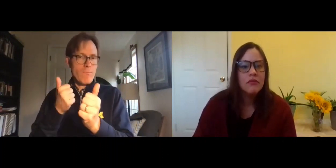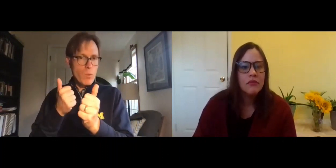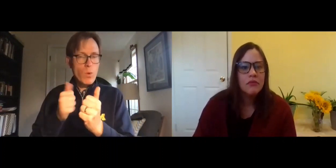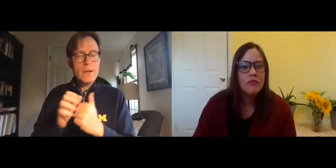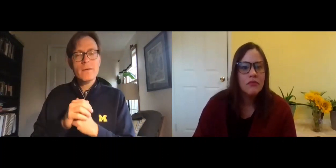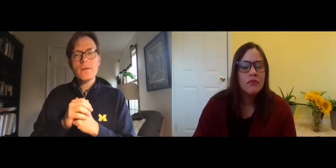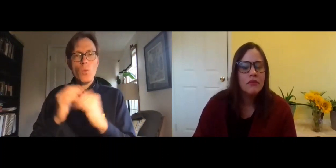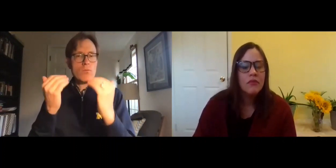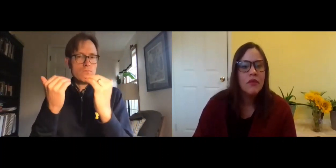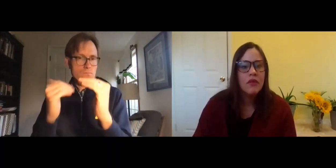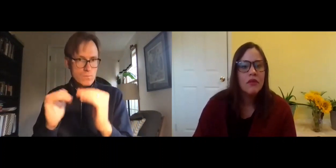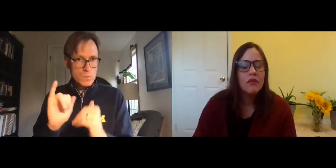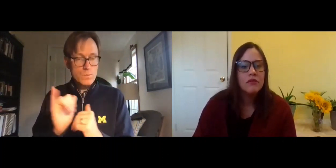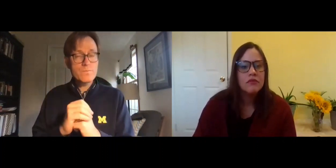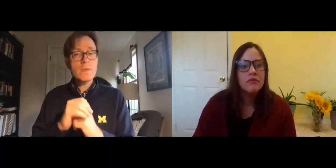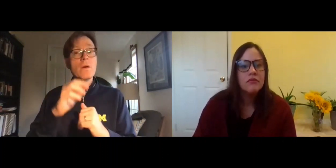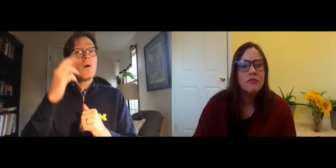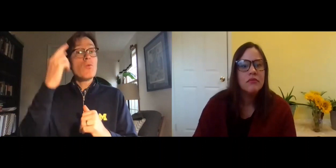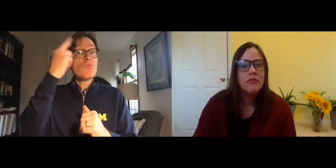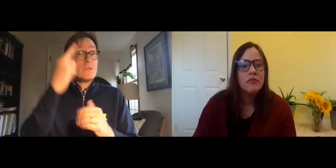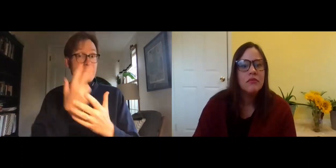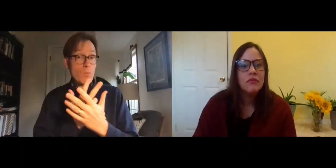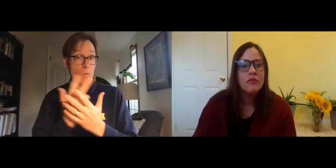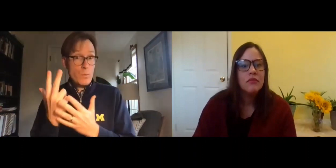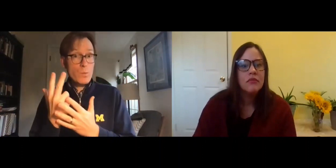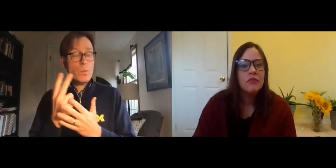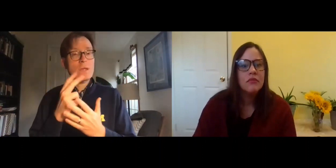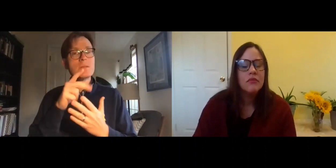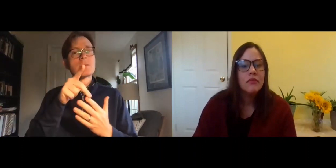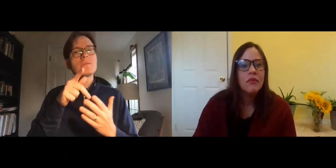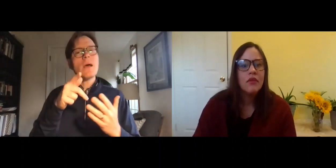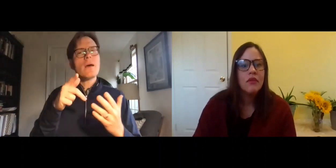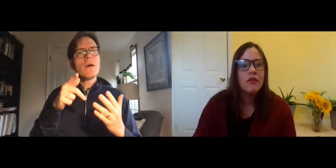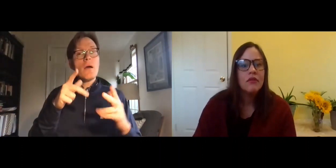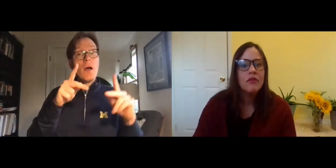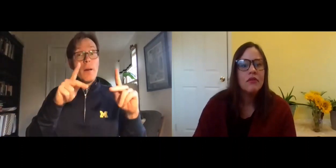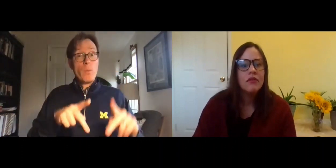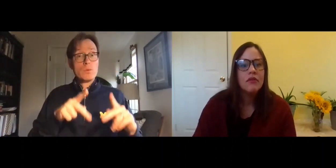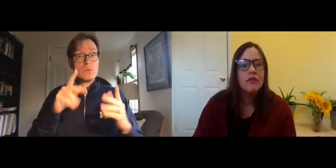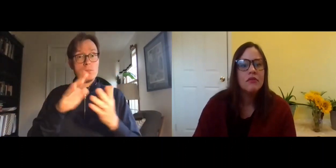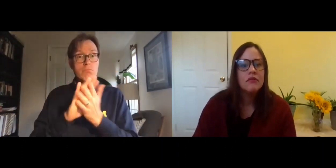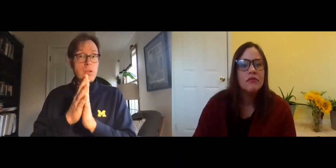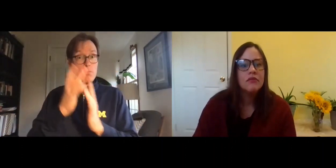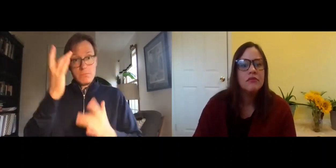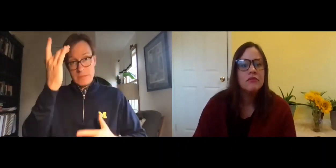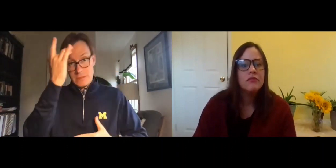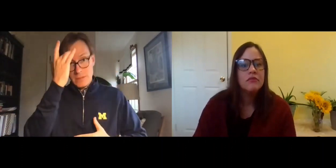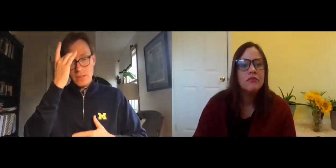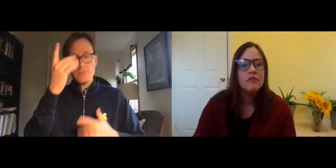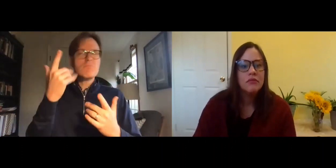So those indoor gatherings, they'd like you to avoid or at least follow the restrictions.